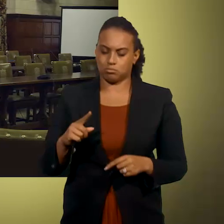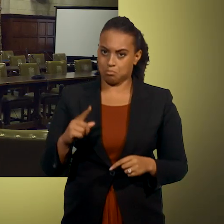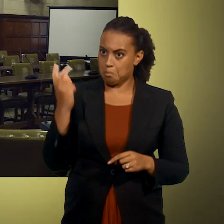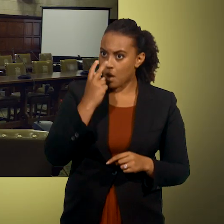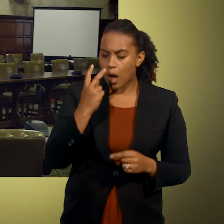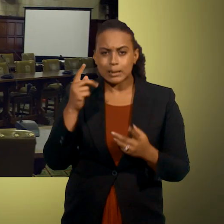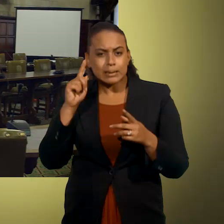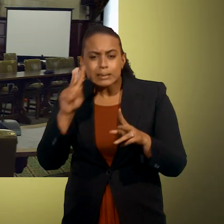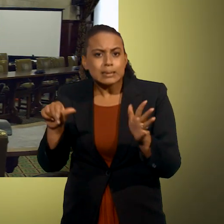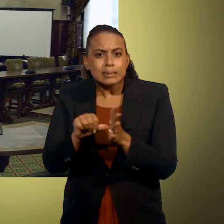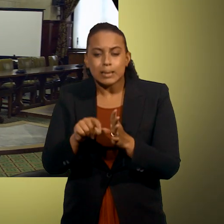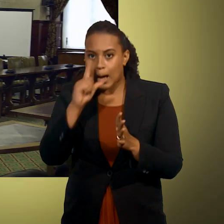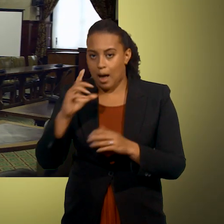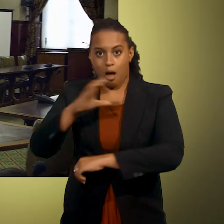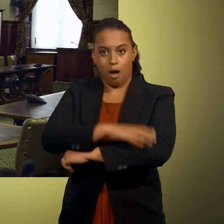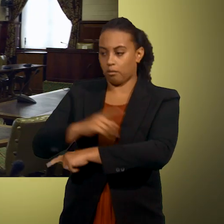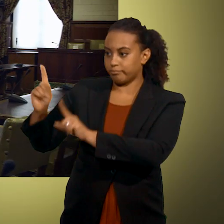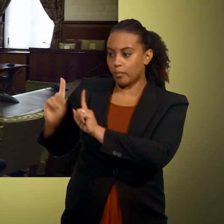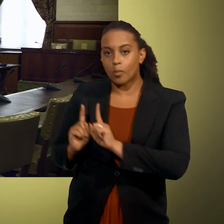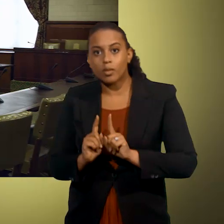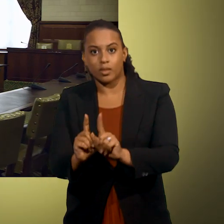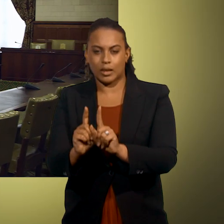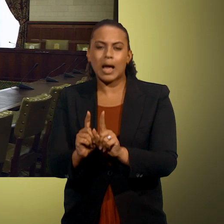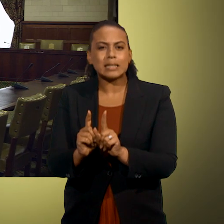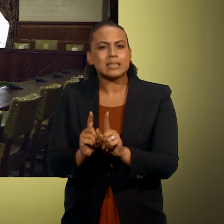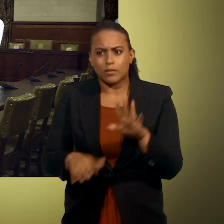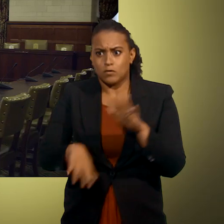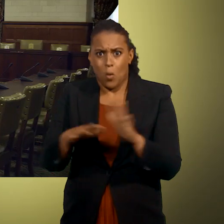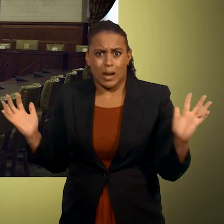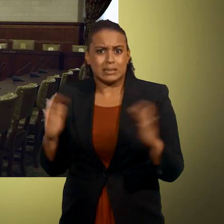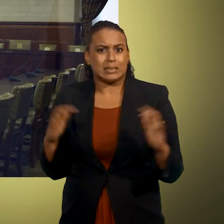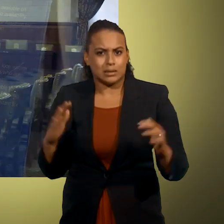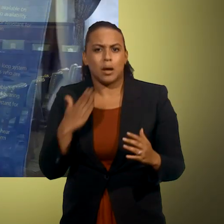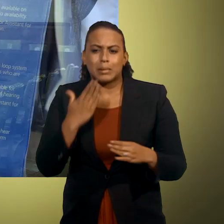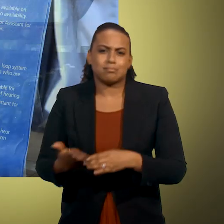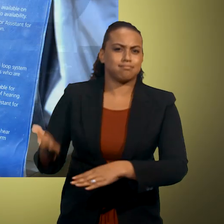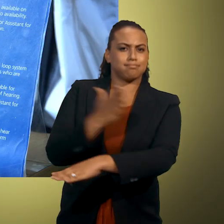a tactile tour. Spaces are limited, so please book in advance.